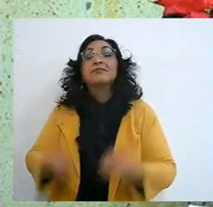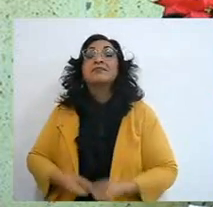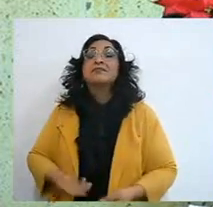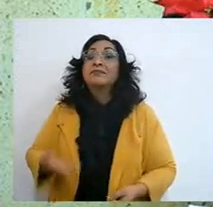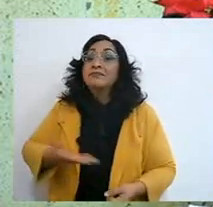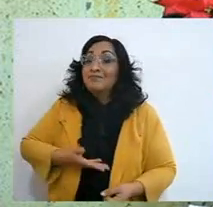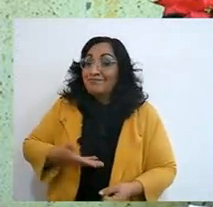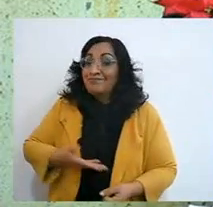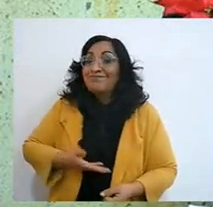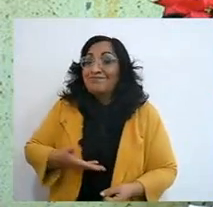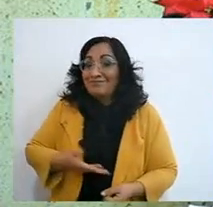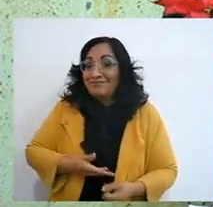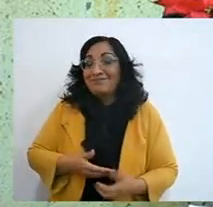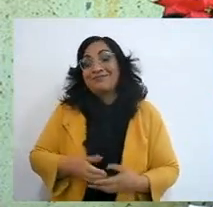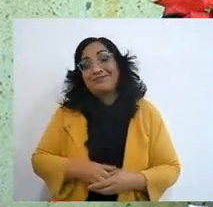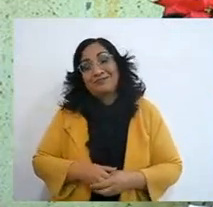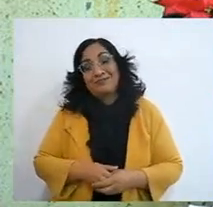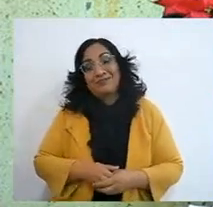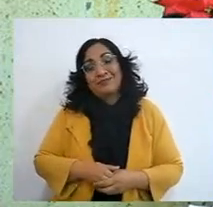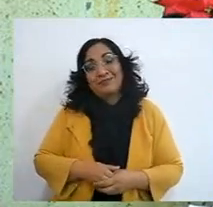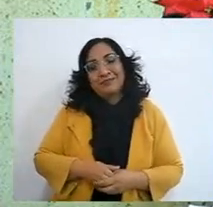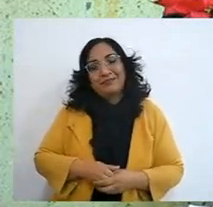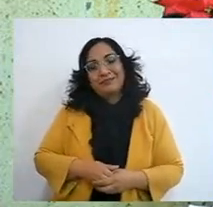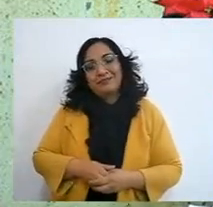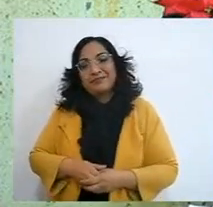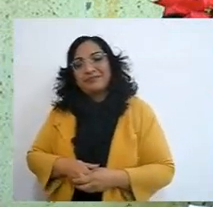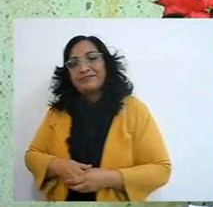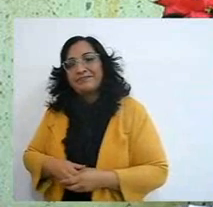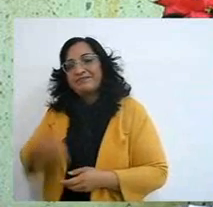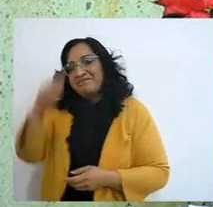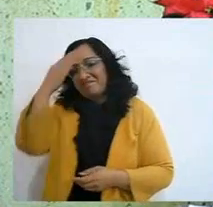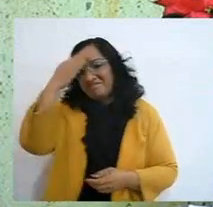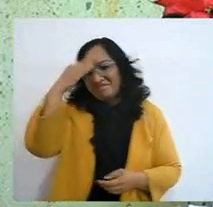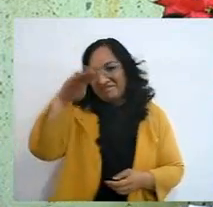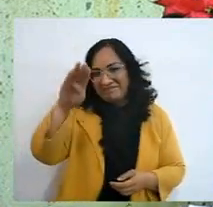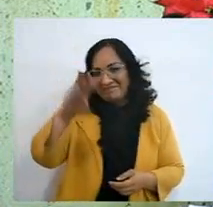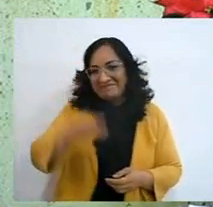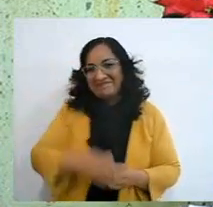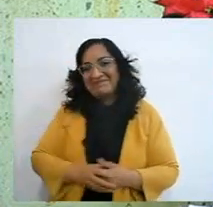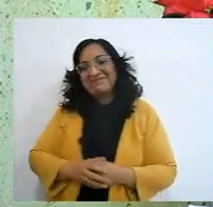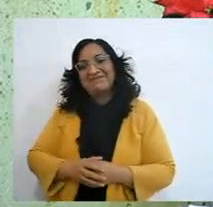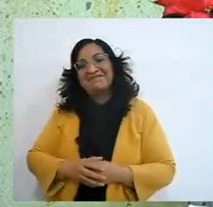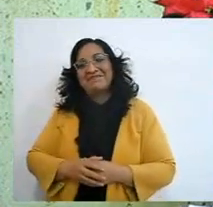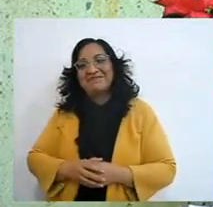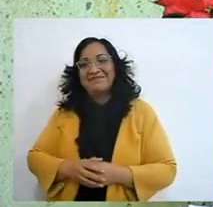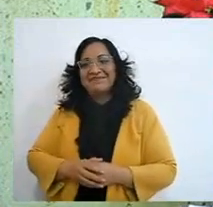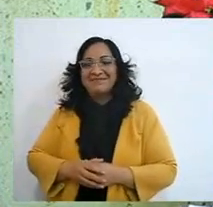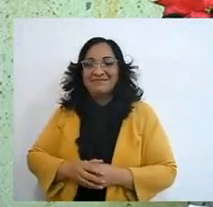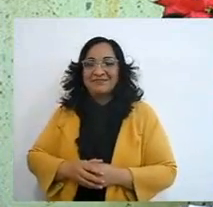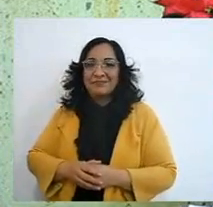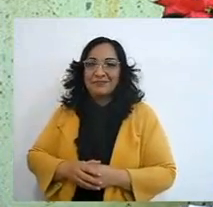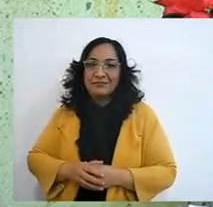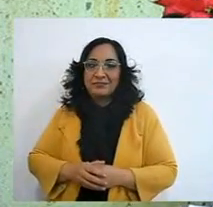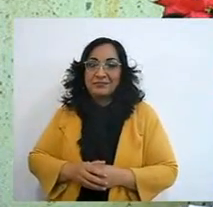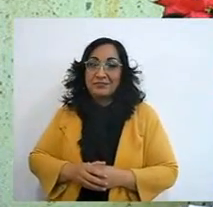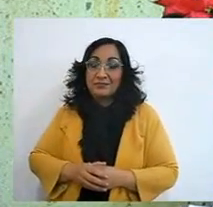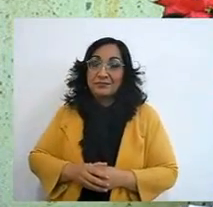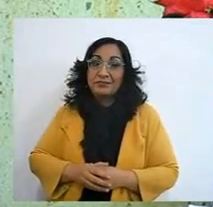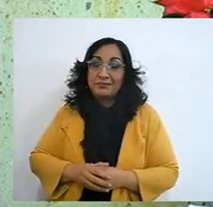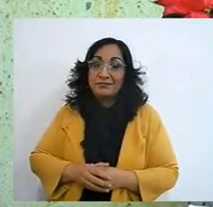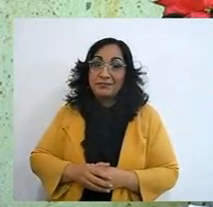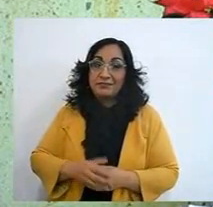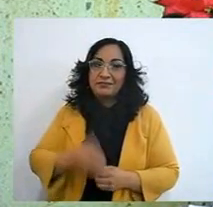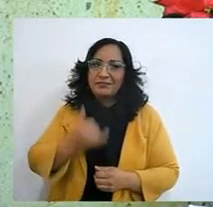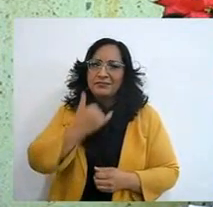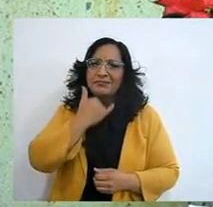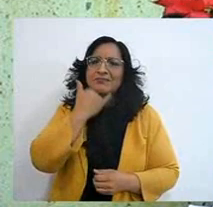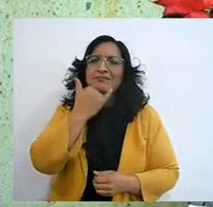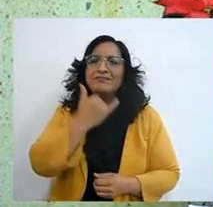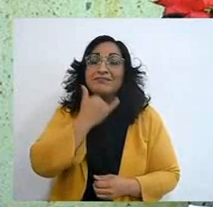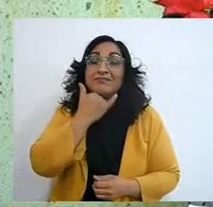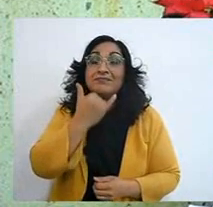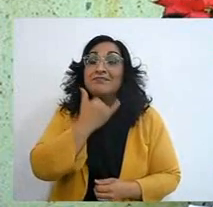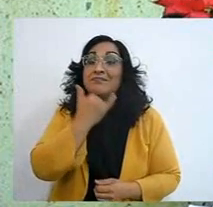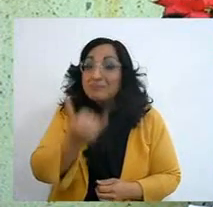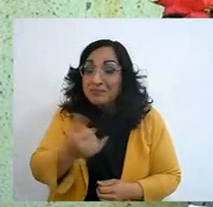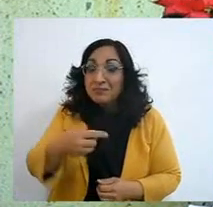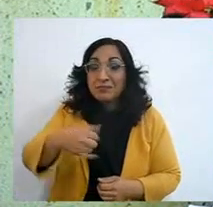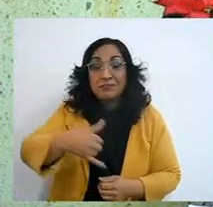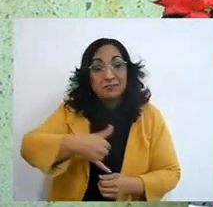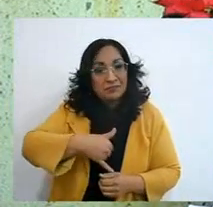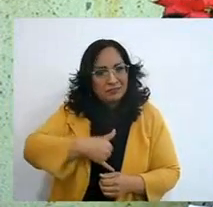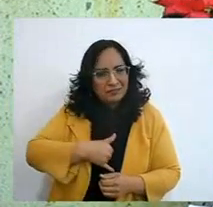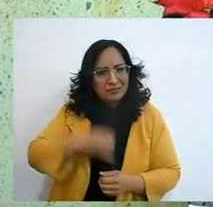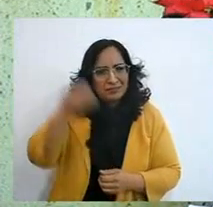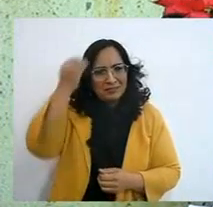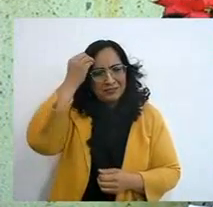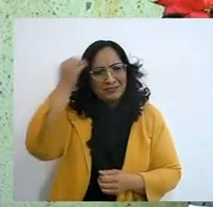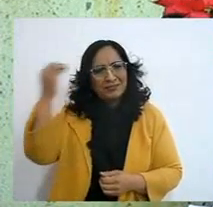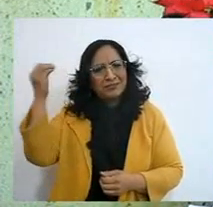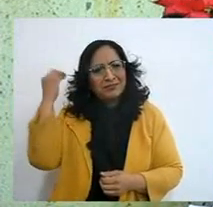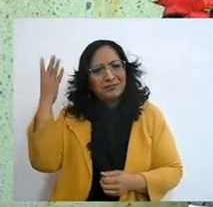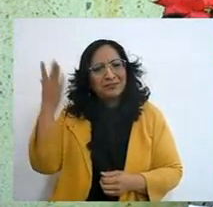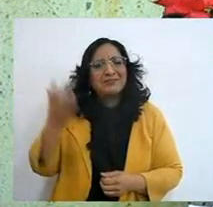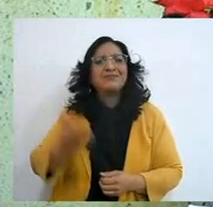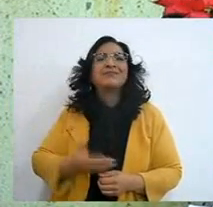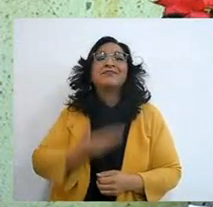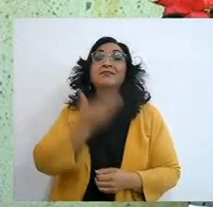and you know? I made the mistake of forgetting, I made that big mistake, of forgetting all the blessings